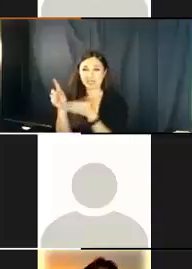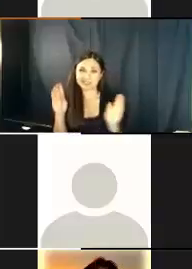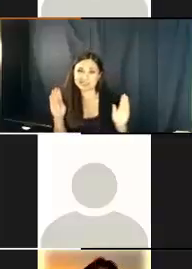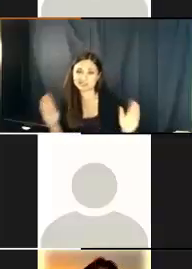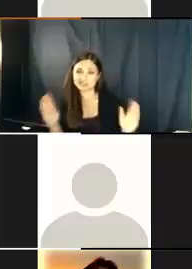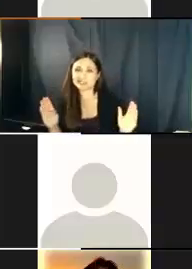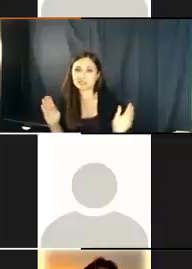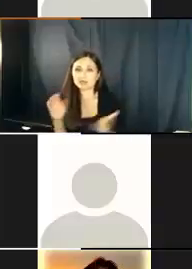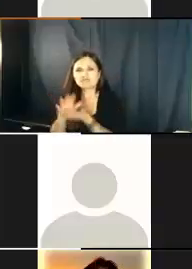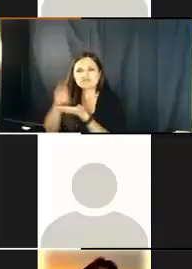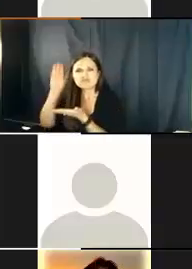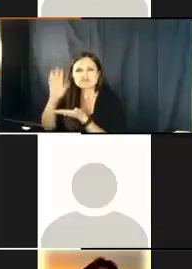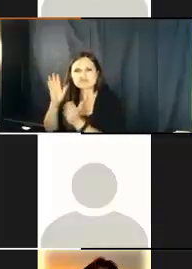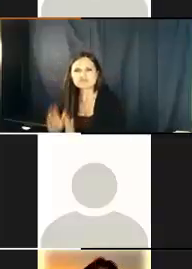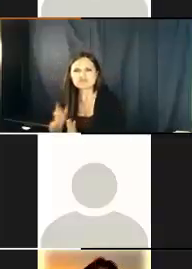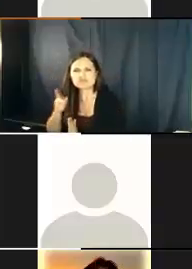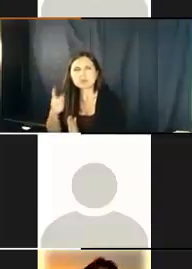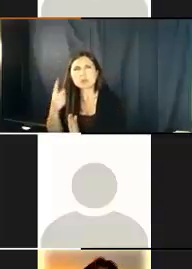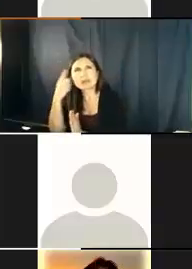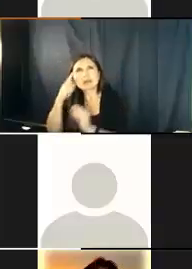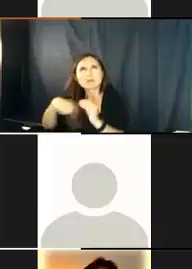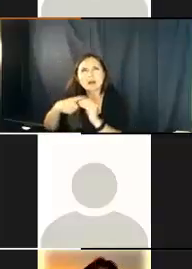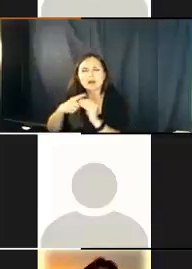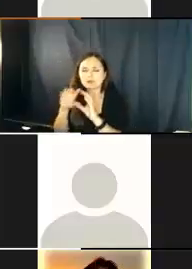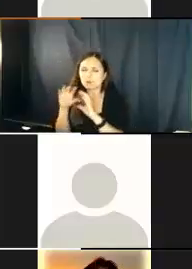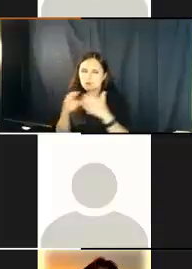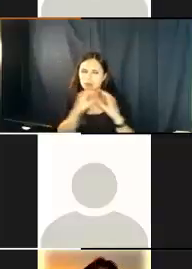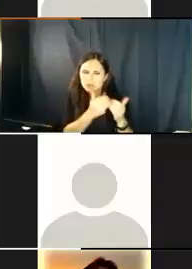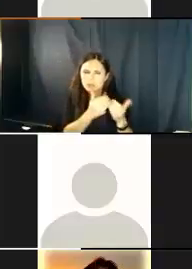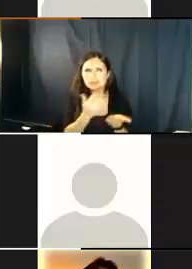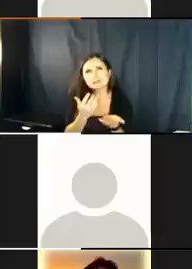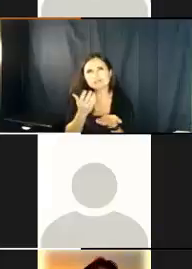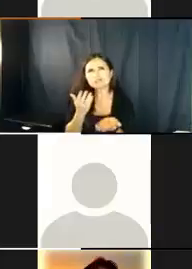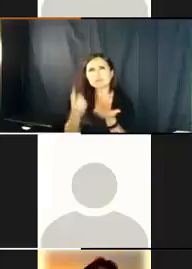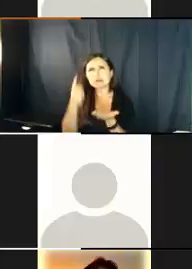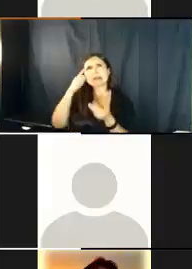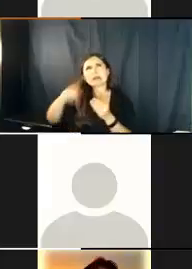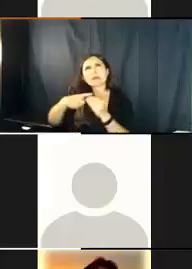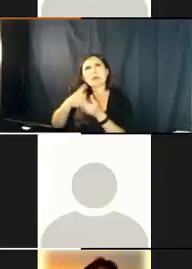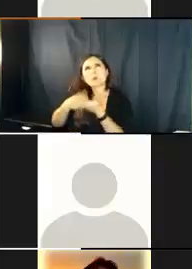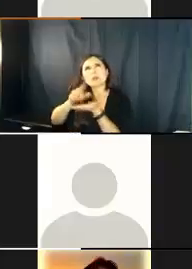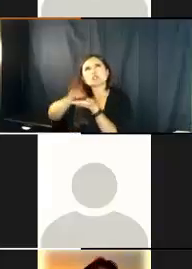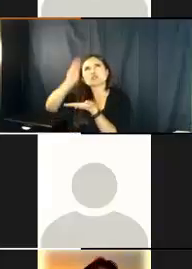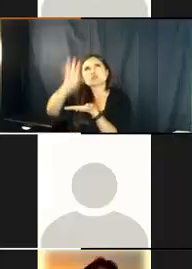if we build our courses to think about what could a student do in an hour a day or five